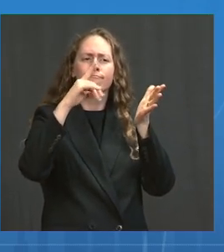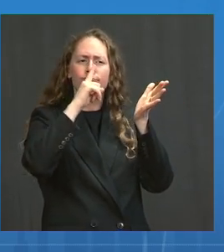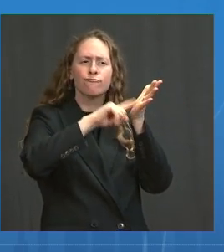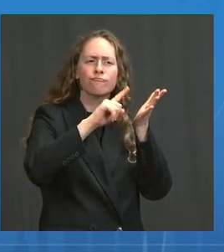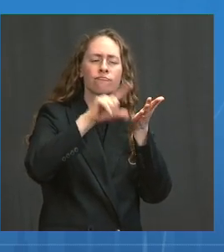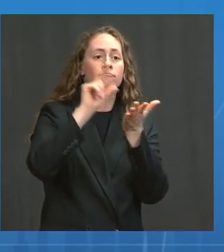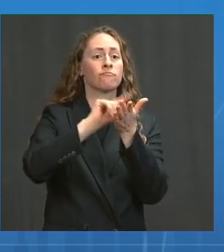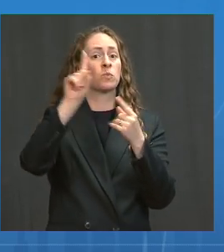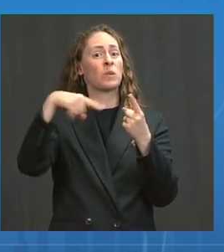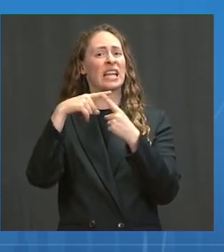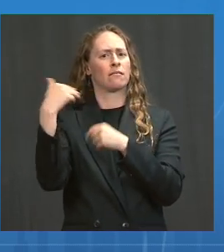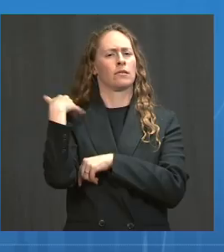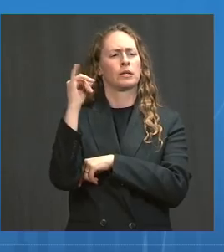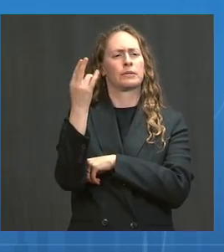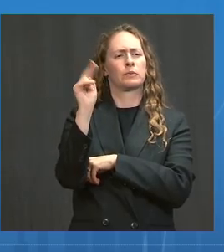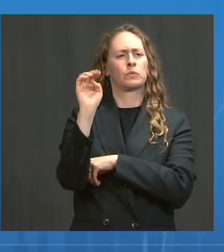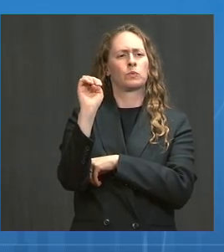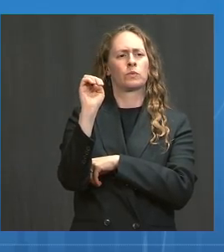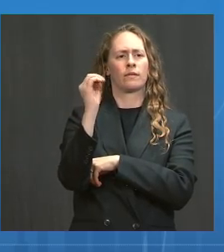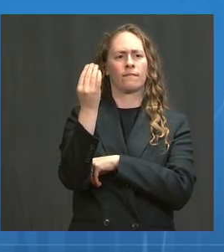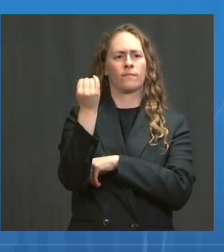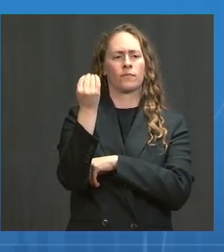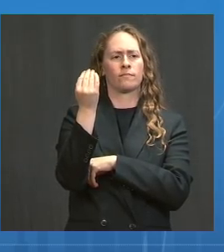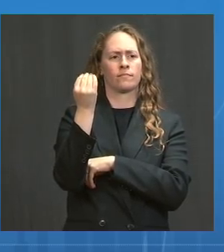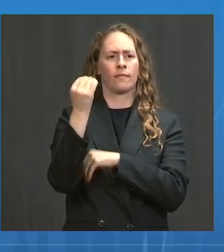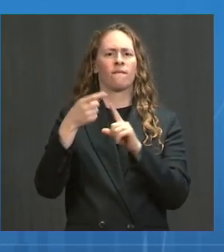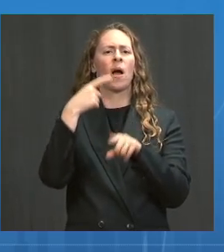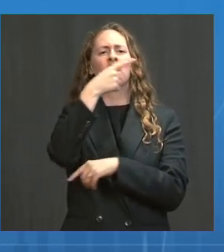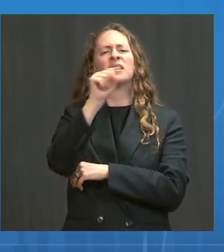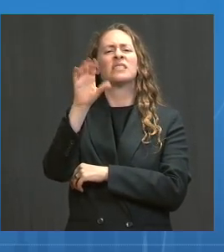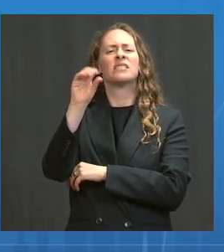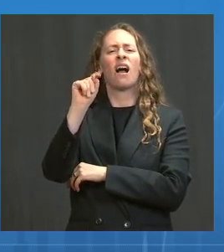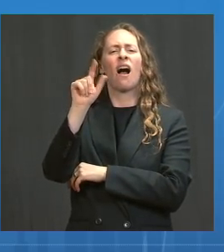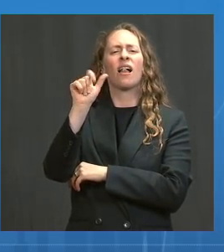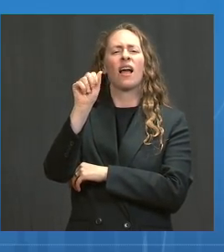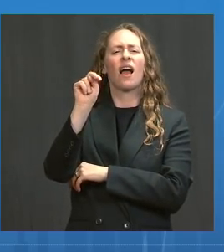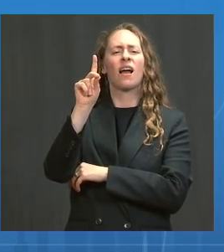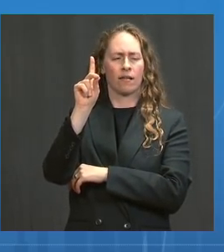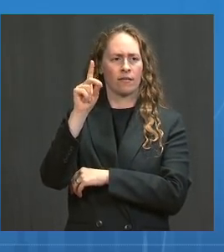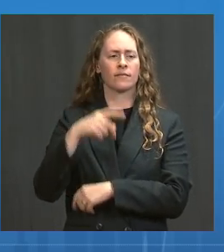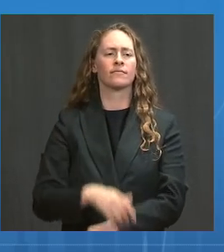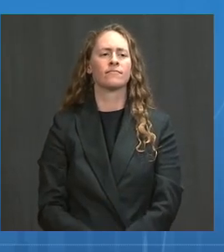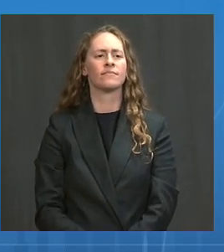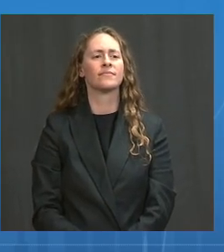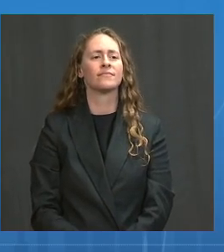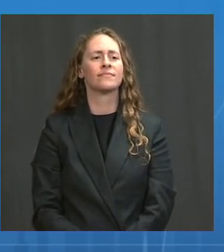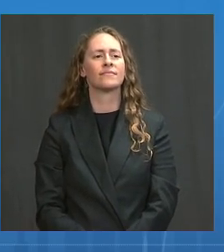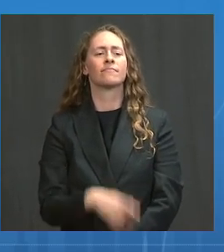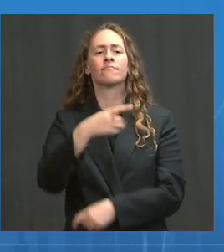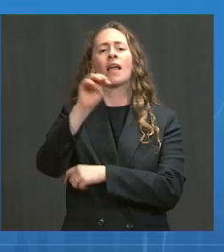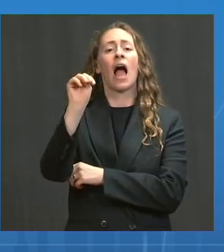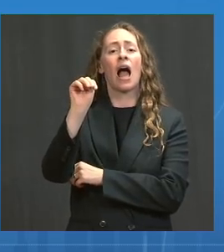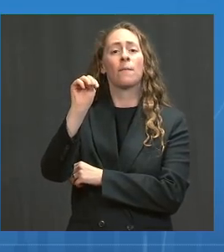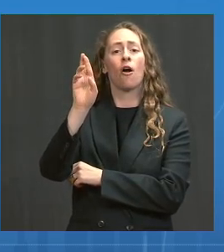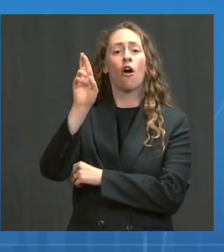from Scotland, it was shown that the mRNA vaccine had about an 80 percent effectiveness